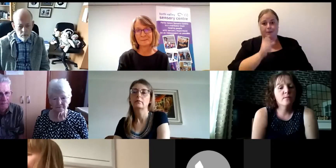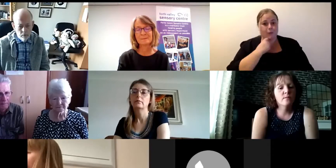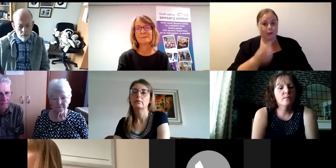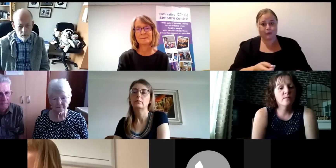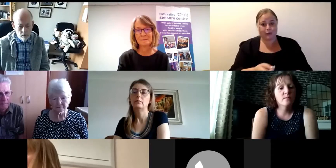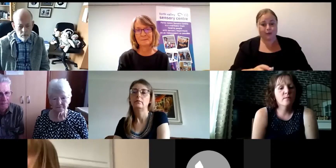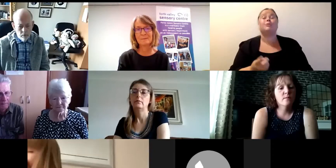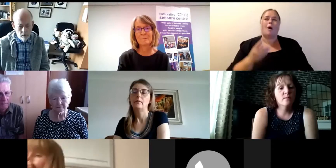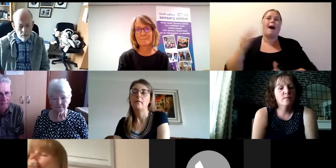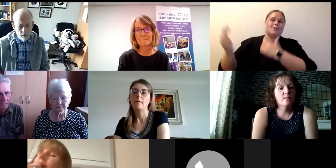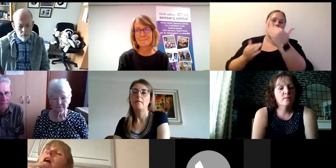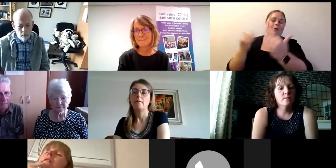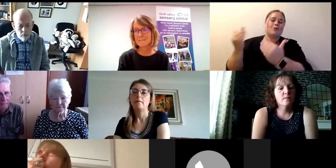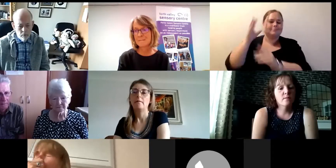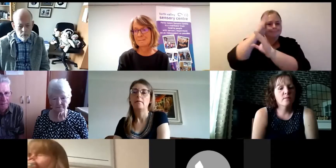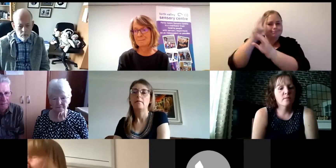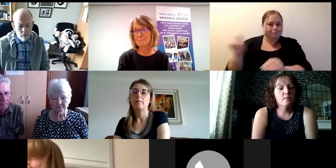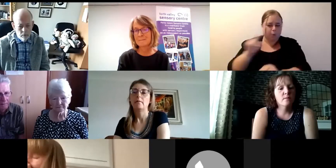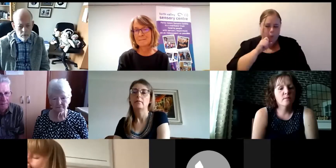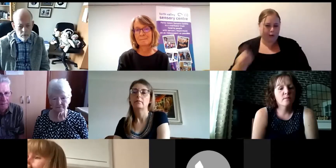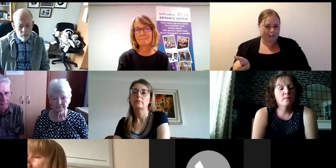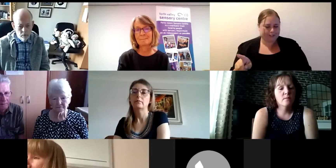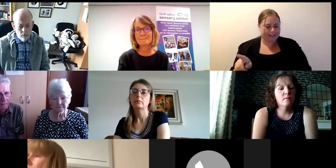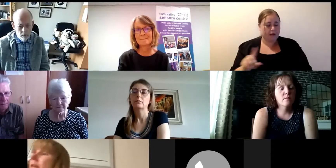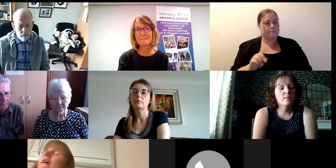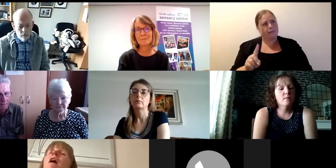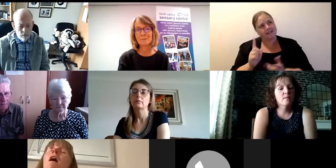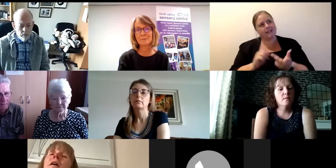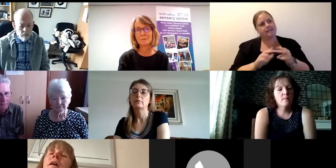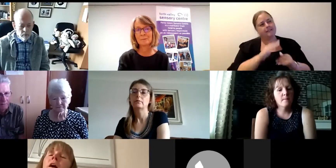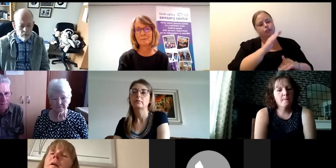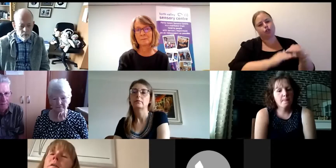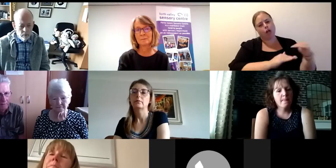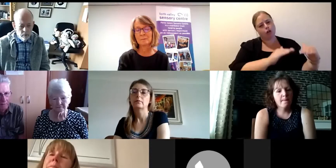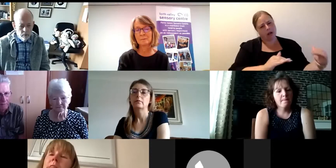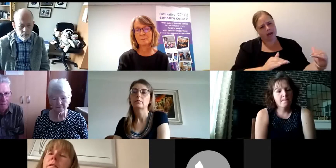inclined, well I always find that children like gadgets. So if I was going out to